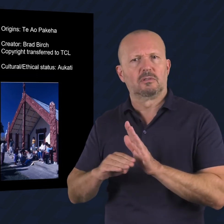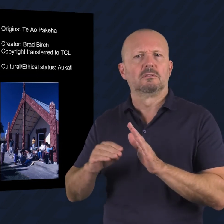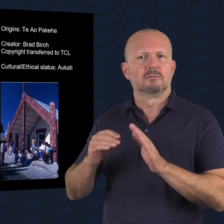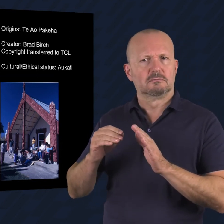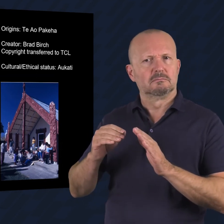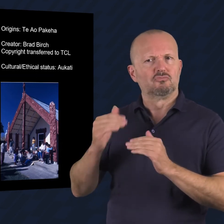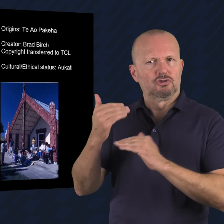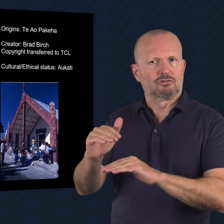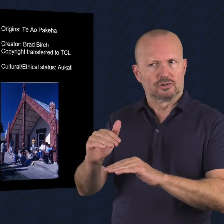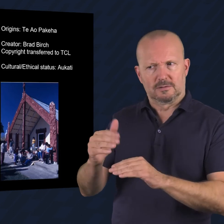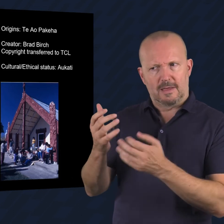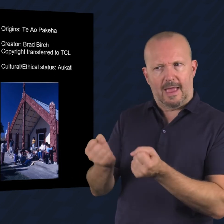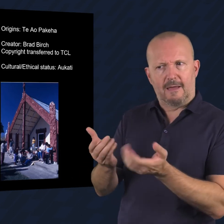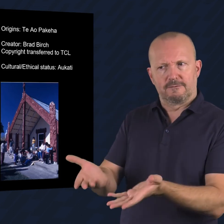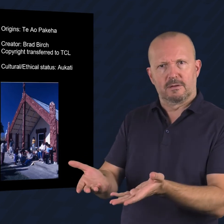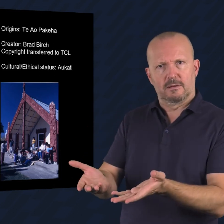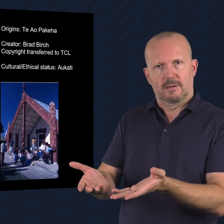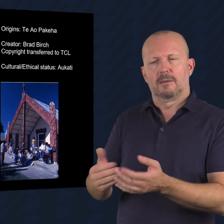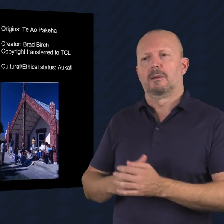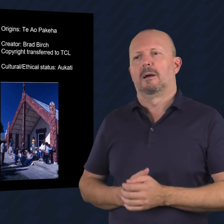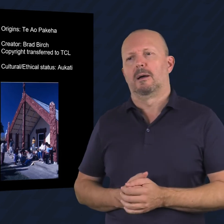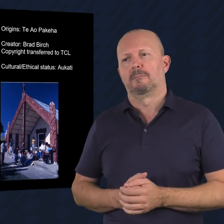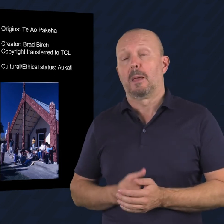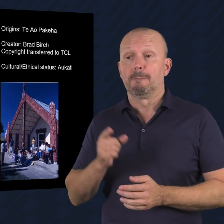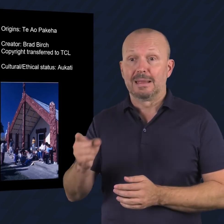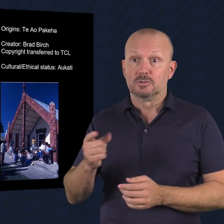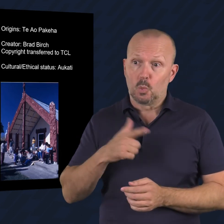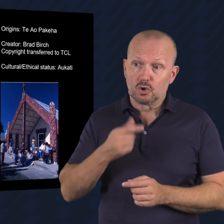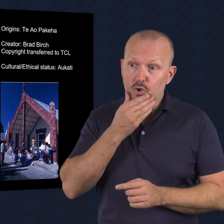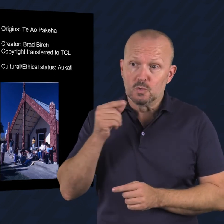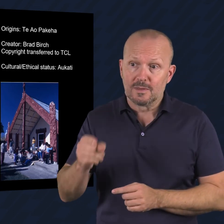or inquiry as to re-use, please contact, etc, etc, etc.